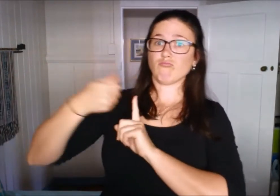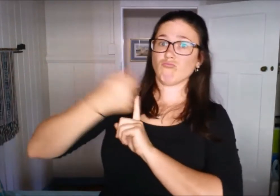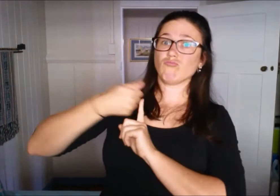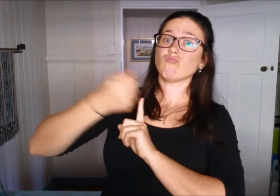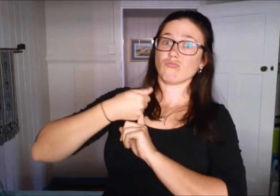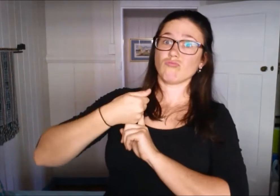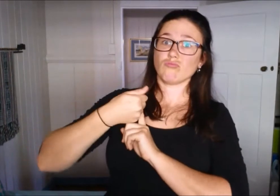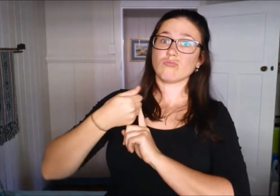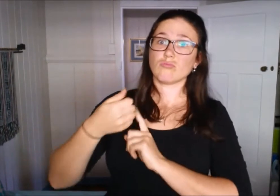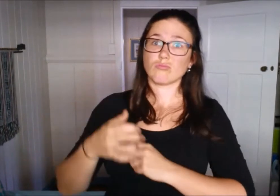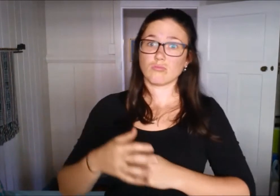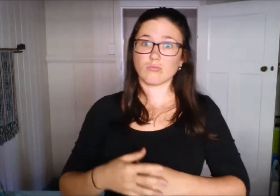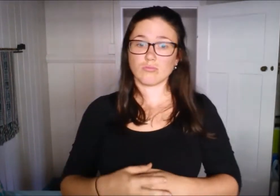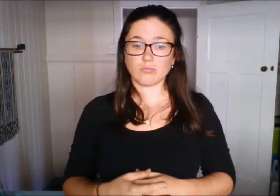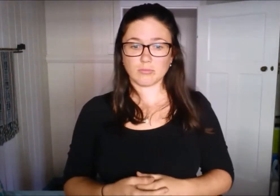or physical violence.